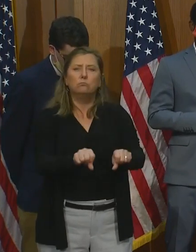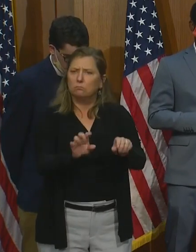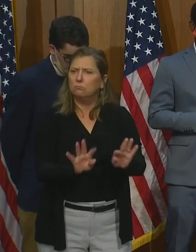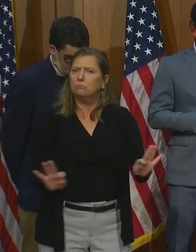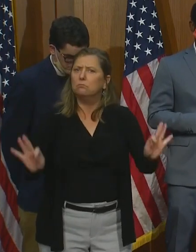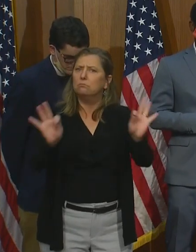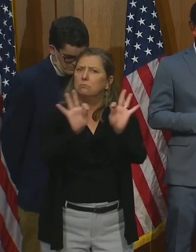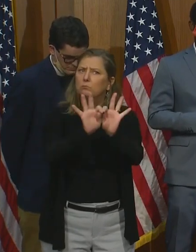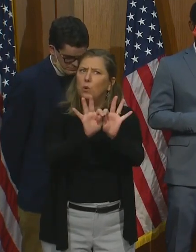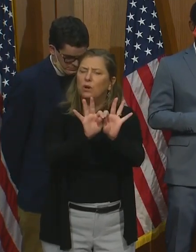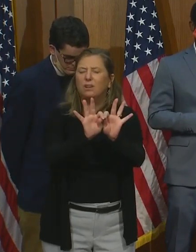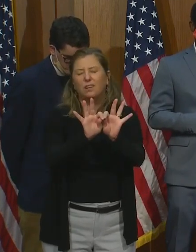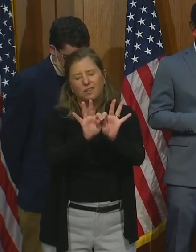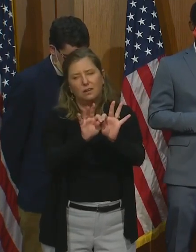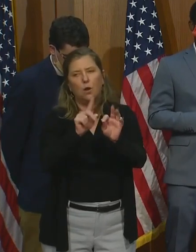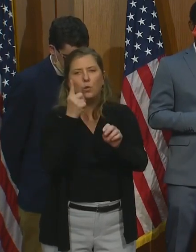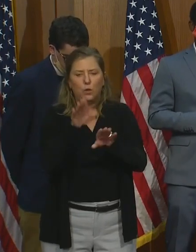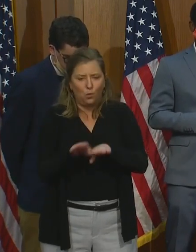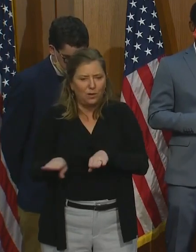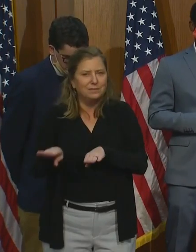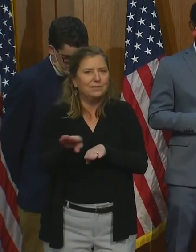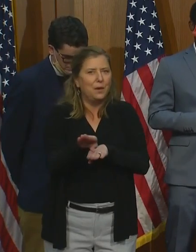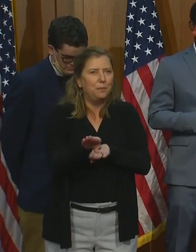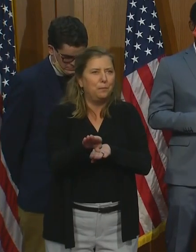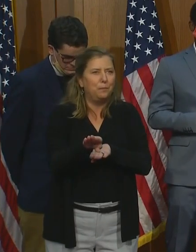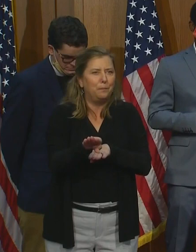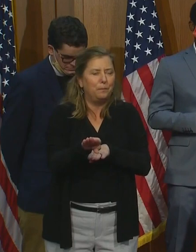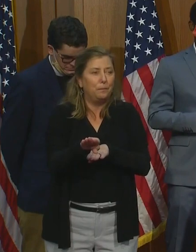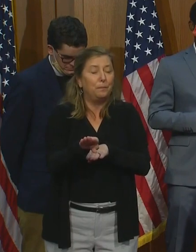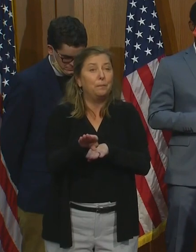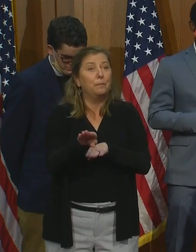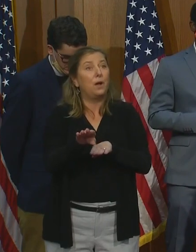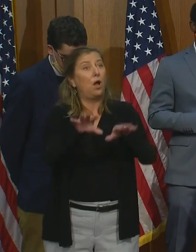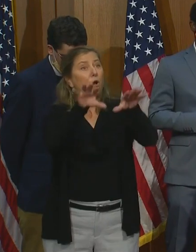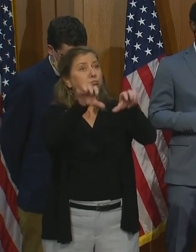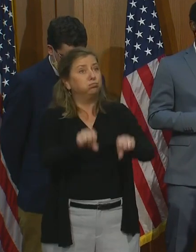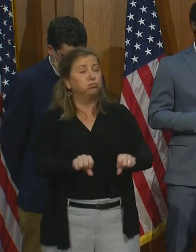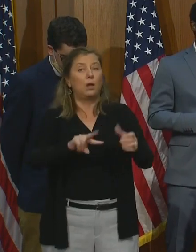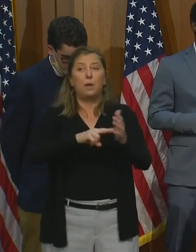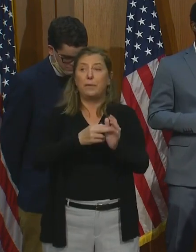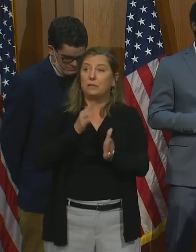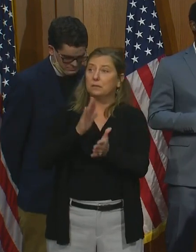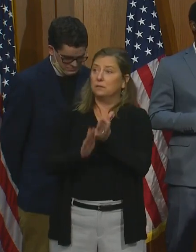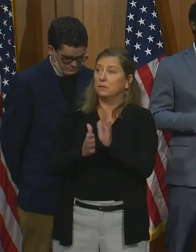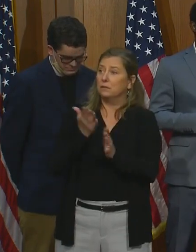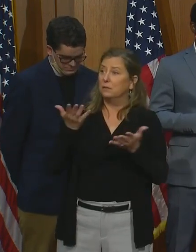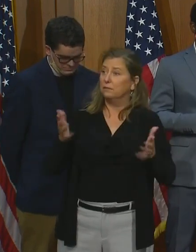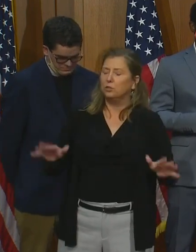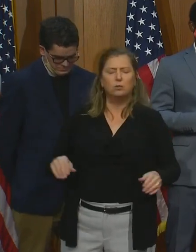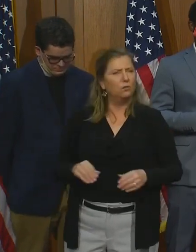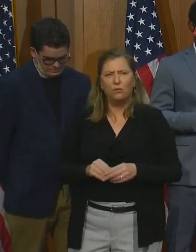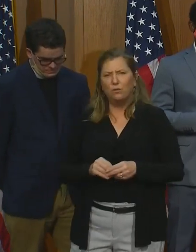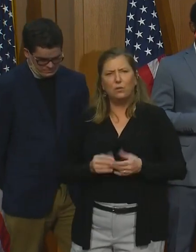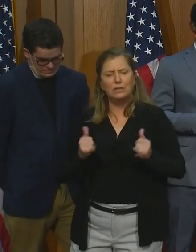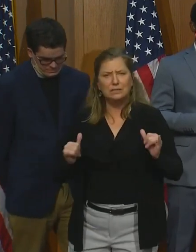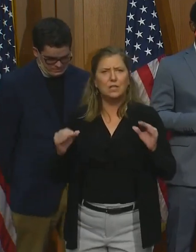REMOVING A SYMBOL IS IMPORTANT BUT IT'S ONLY A STEP. IT